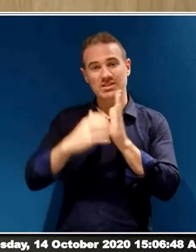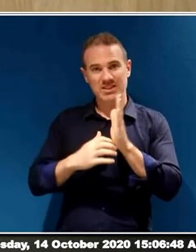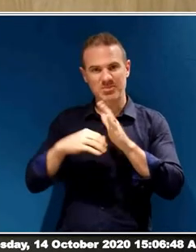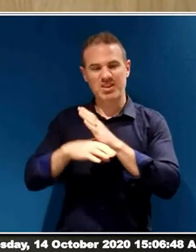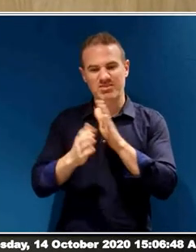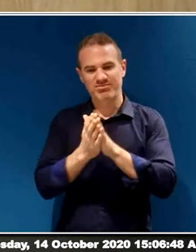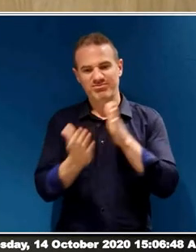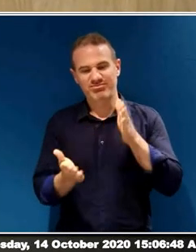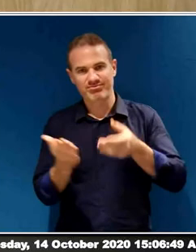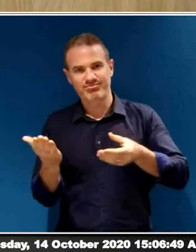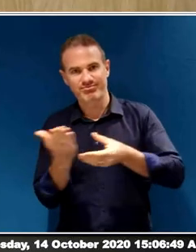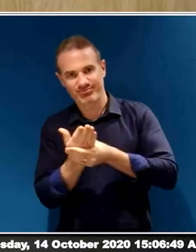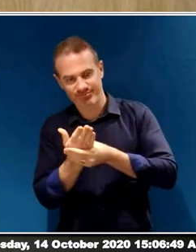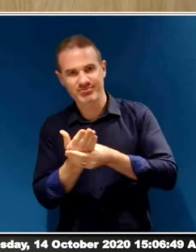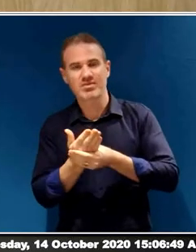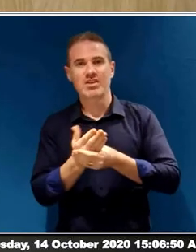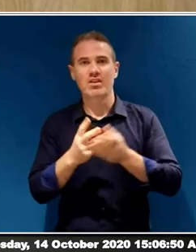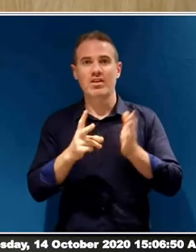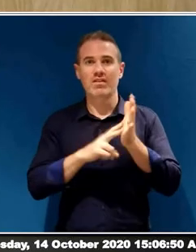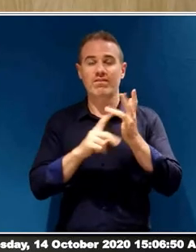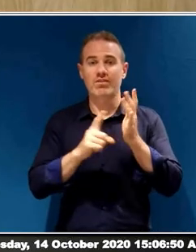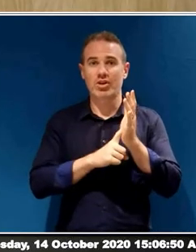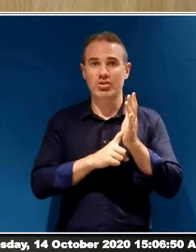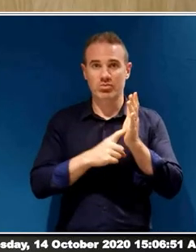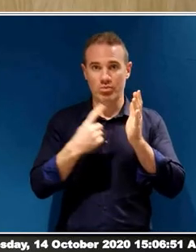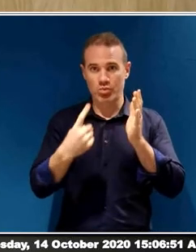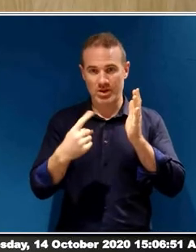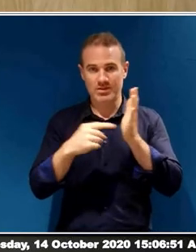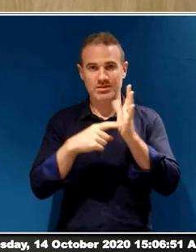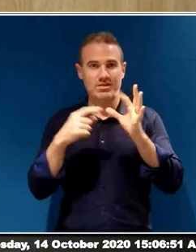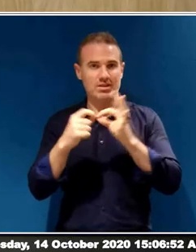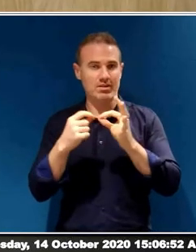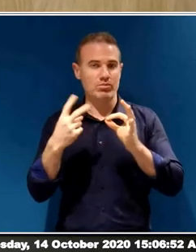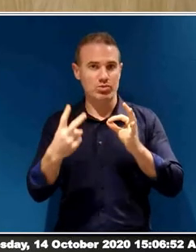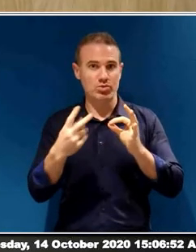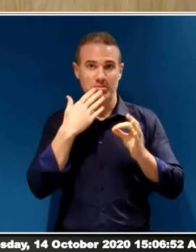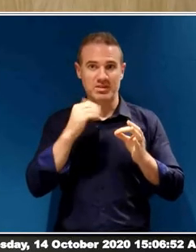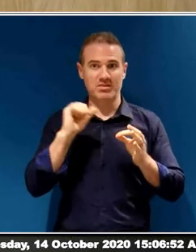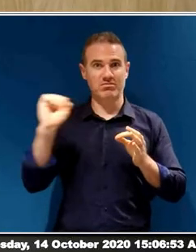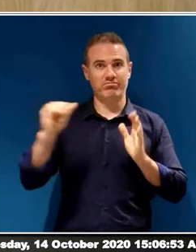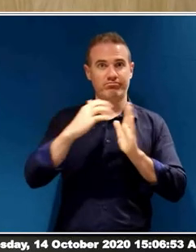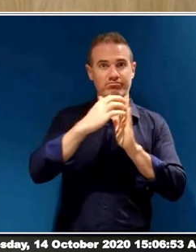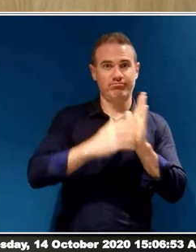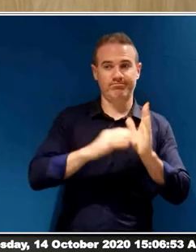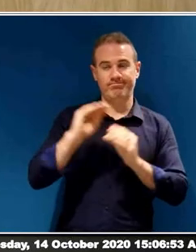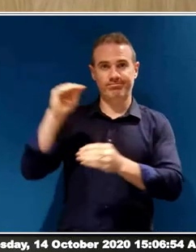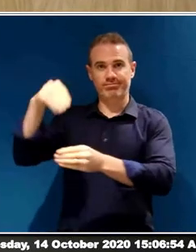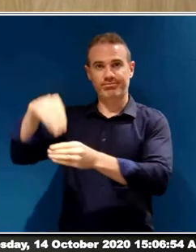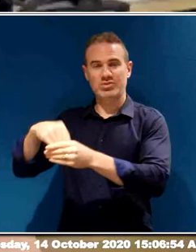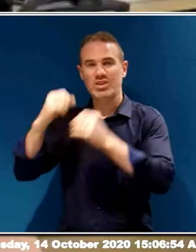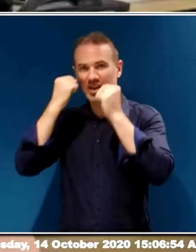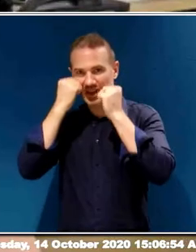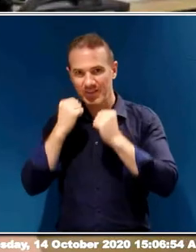I ask to tender this statement into evidence and that it be marked Exhibit 7.114.